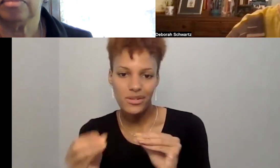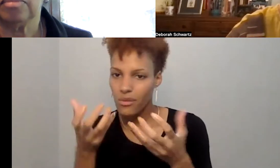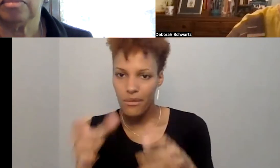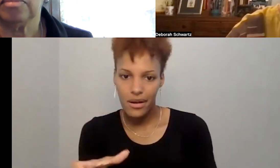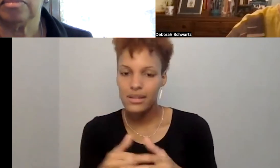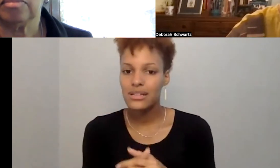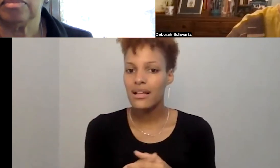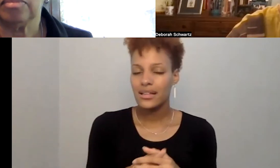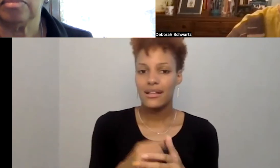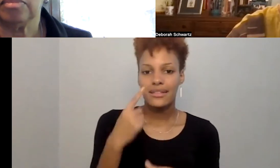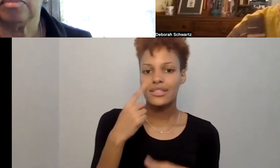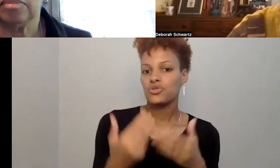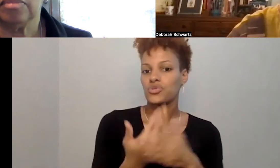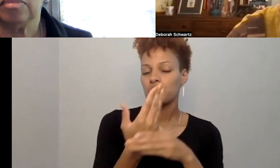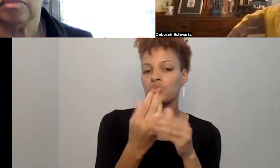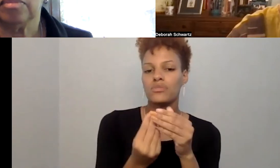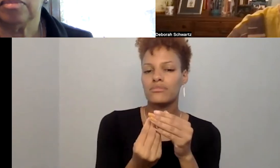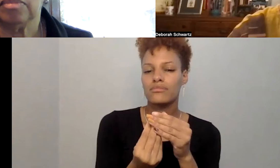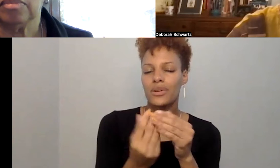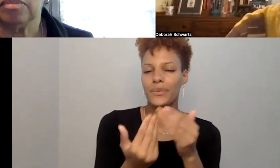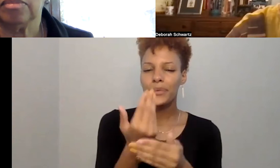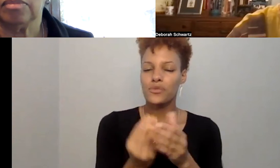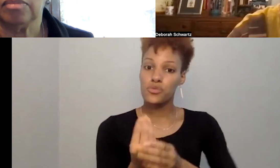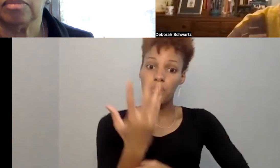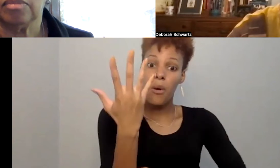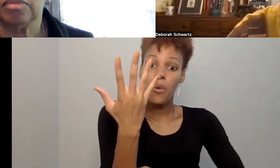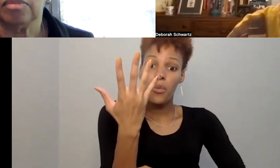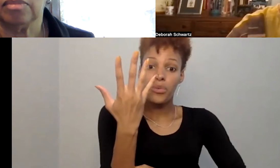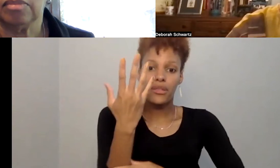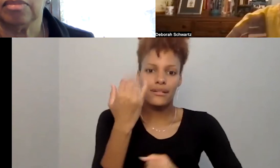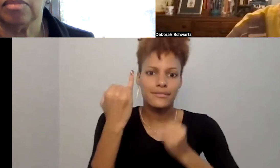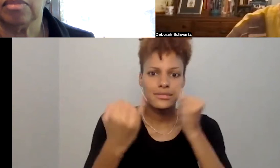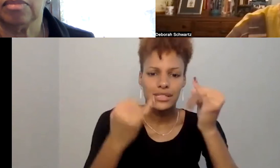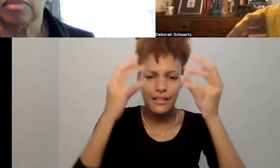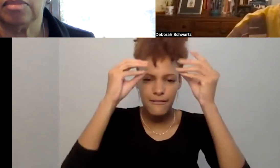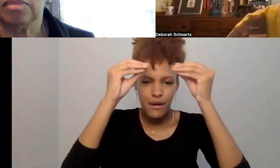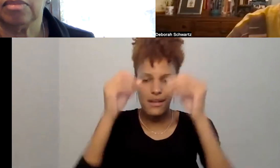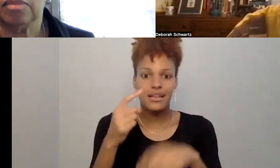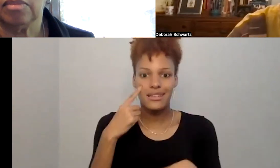I think is has probably been very very important in museums, particularly, maybe, history museums